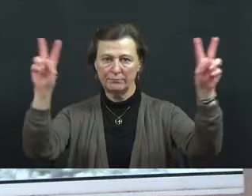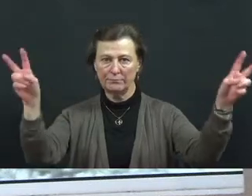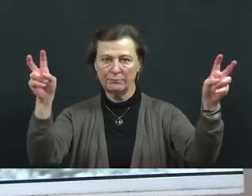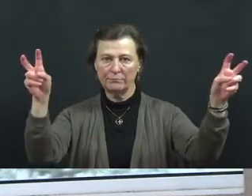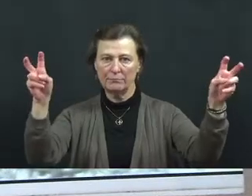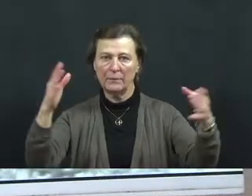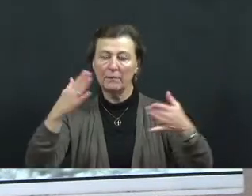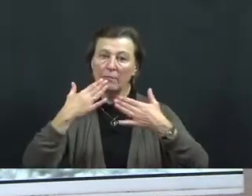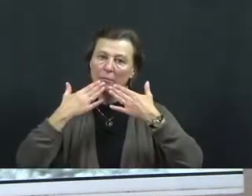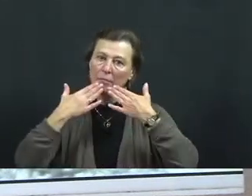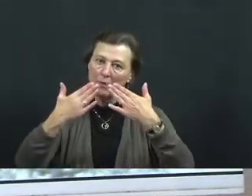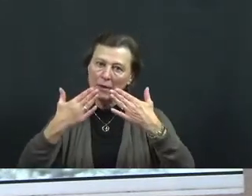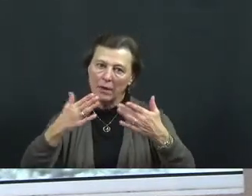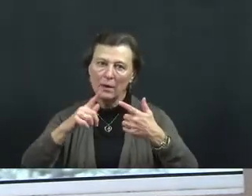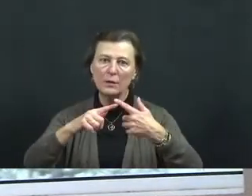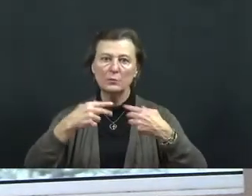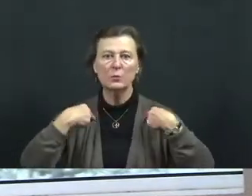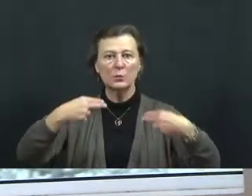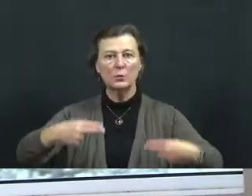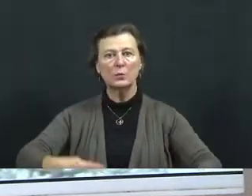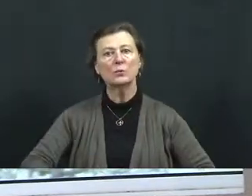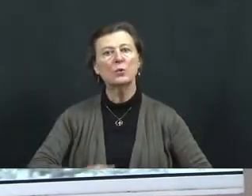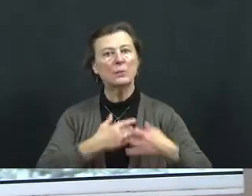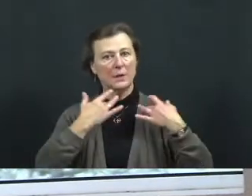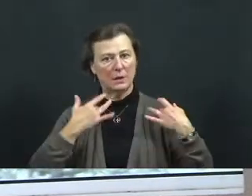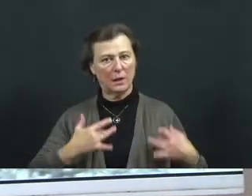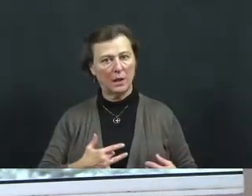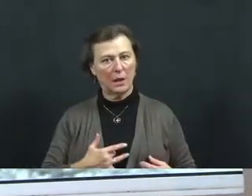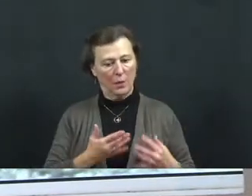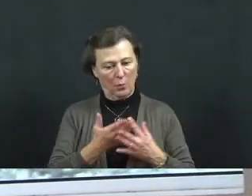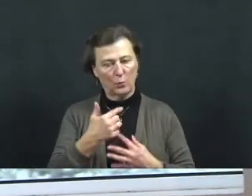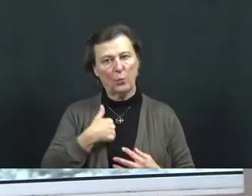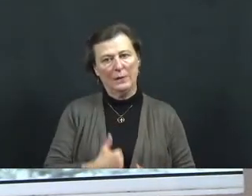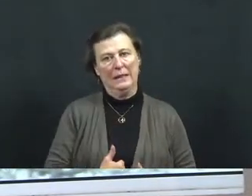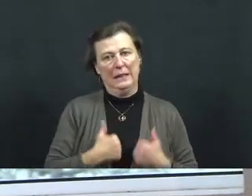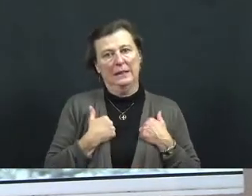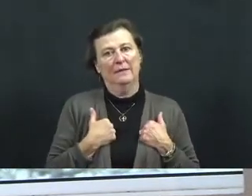Thanks to the human heart by which we live.